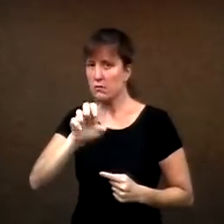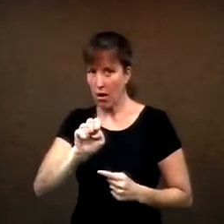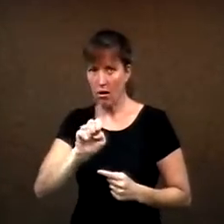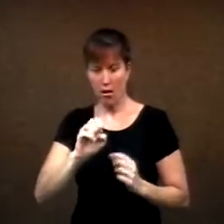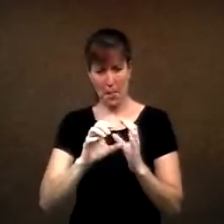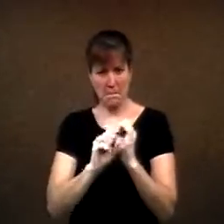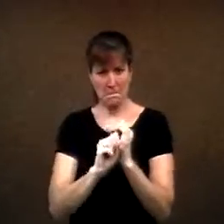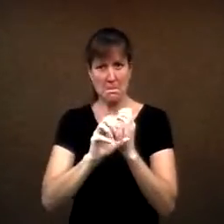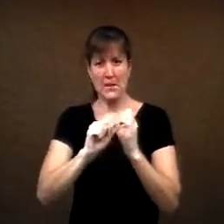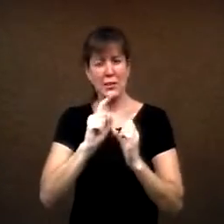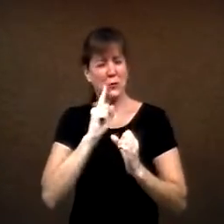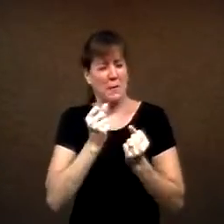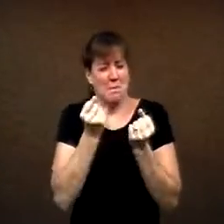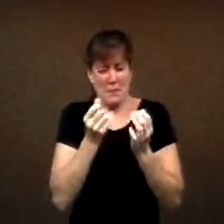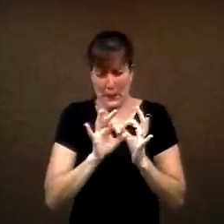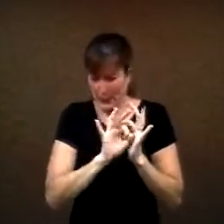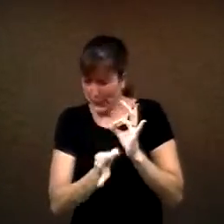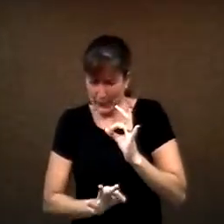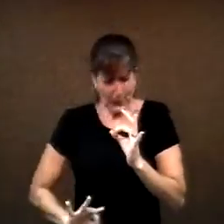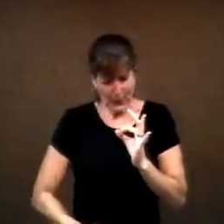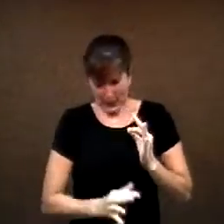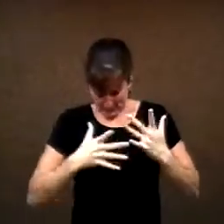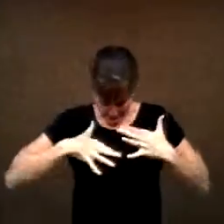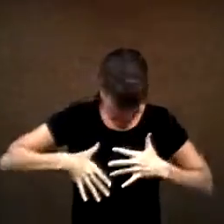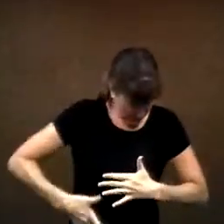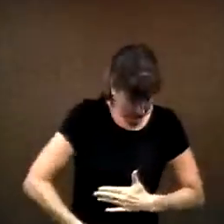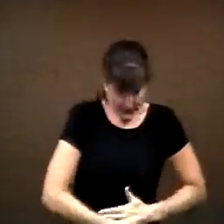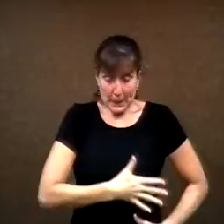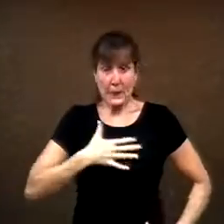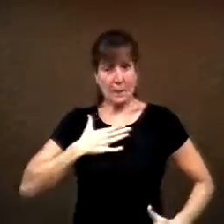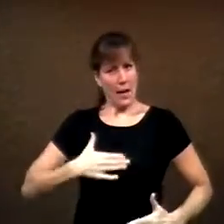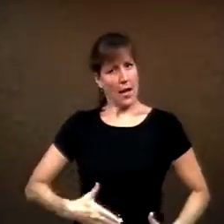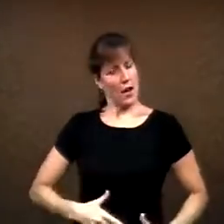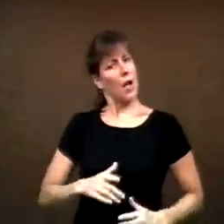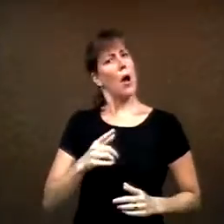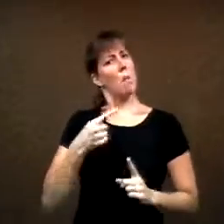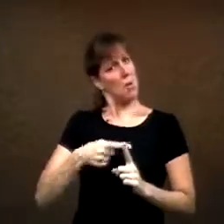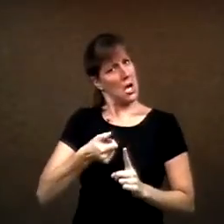and because they contain muscle, they have the ability to *change* size. Well you ask,